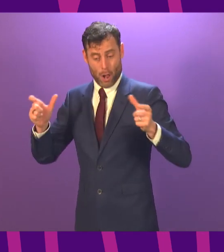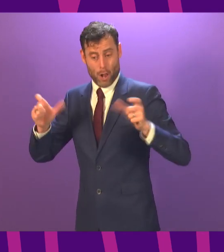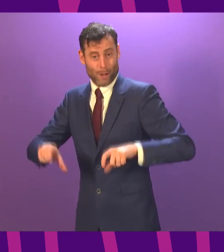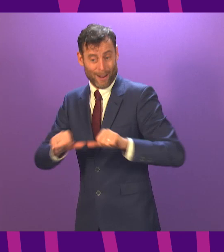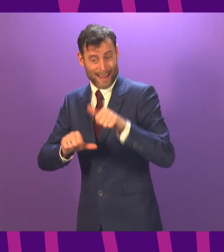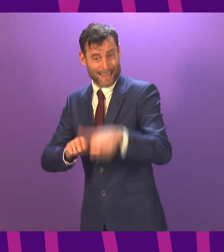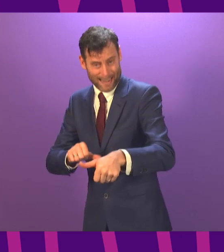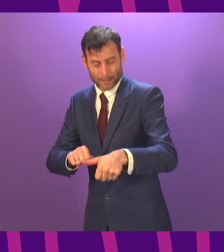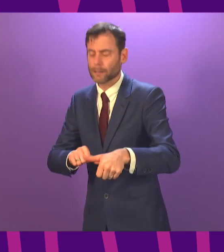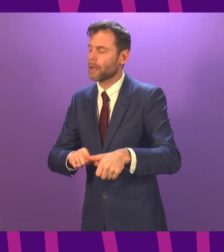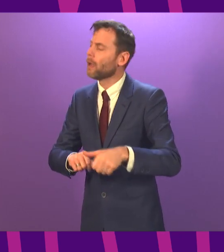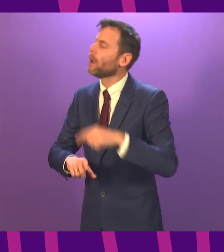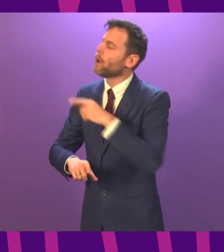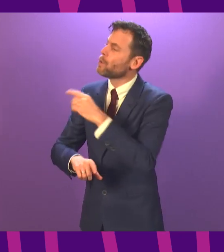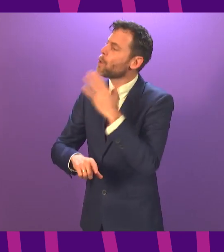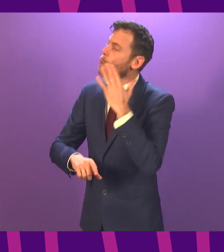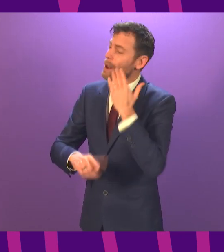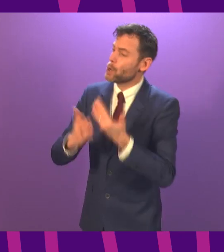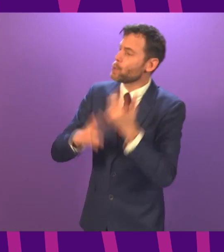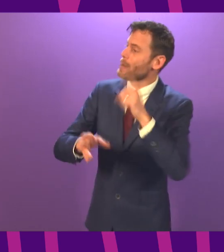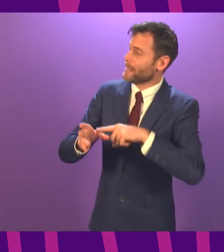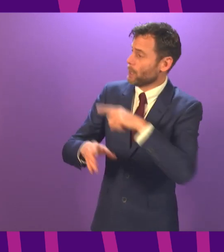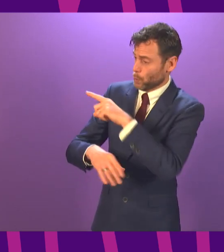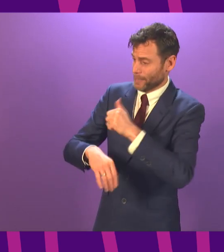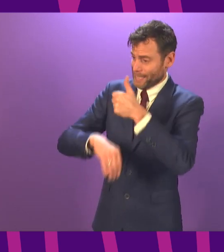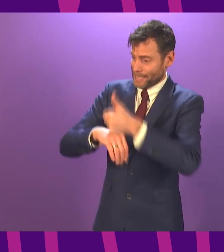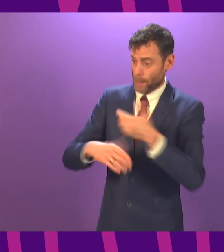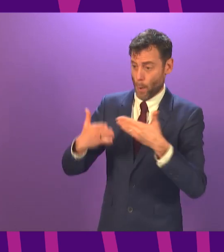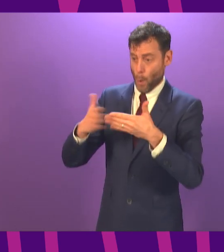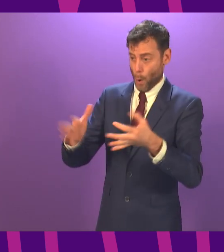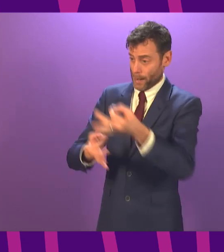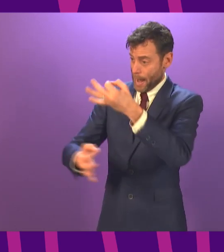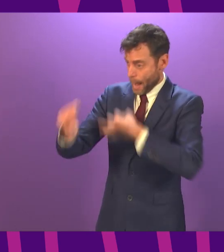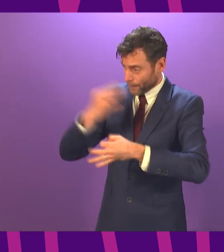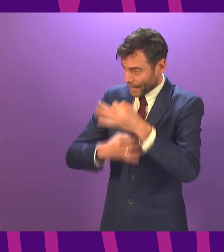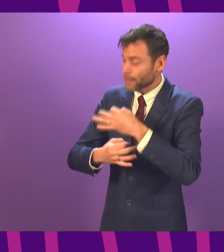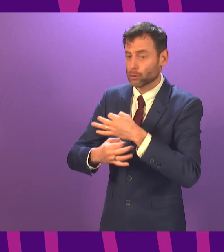it be before applications open, never mind how many months before they are processed?